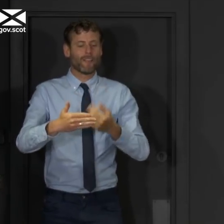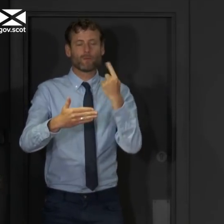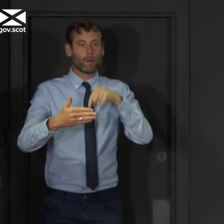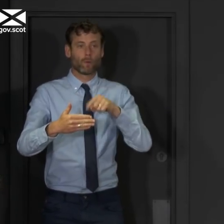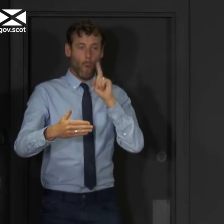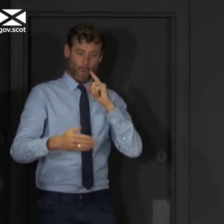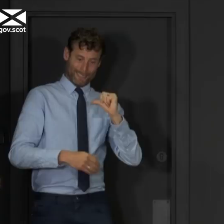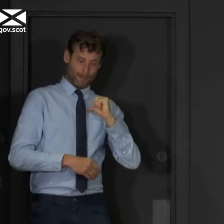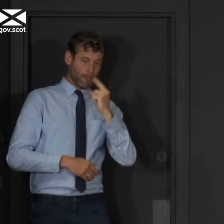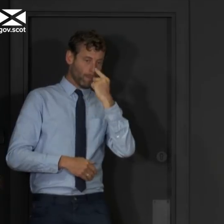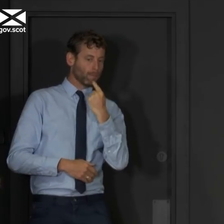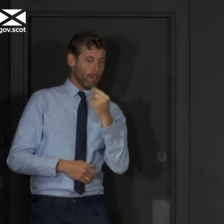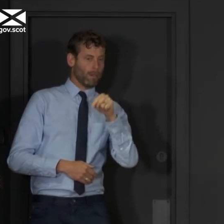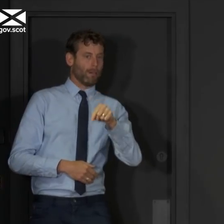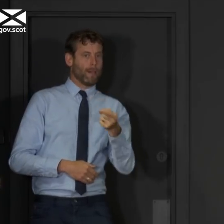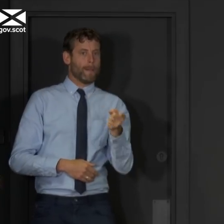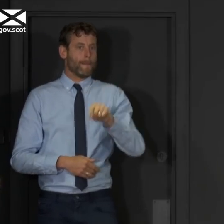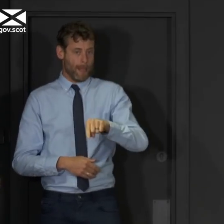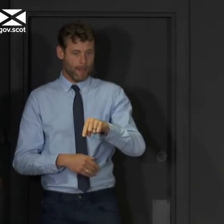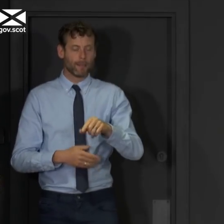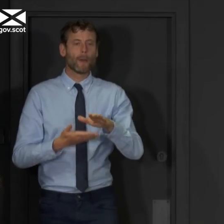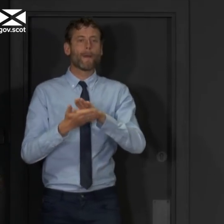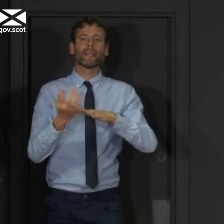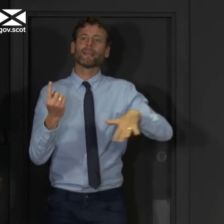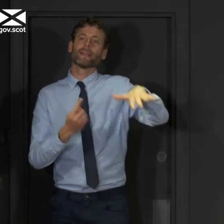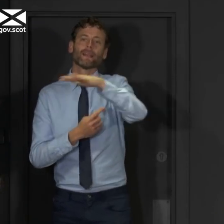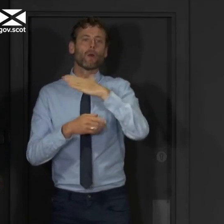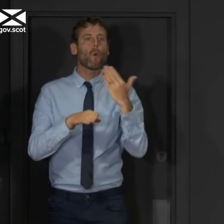And moving to the next step of the industry plan will now allow workers to return to construction